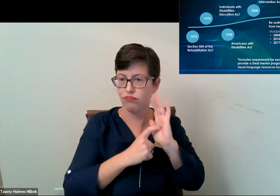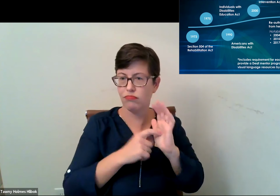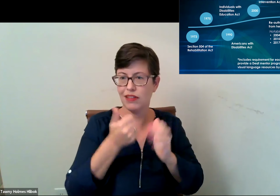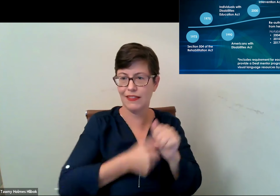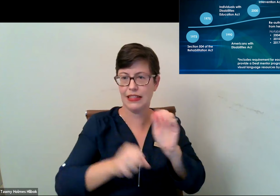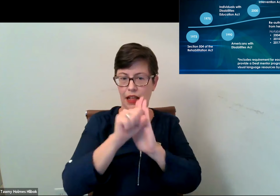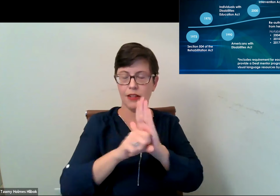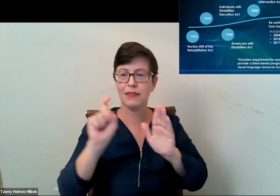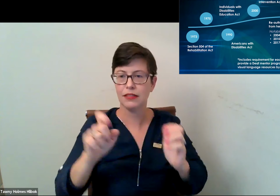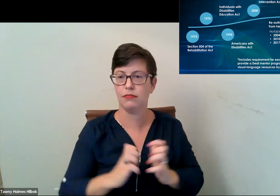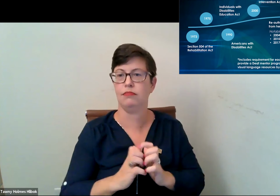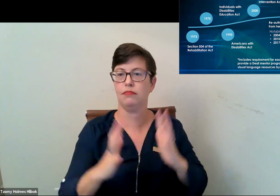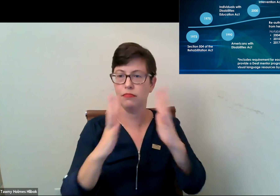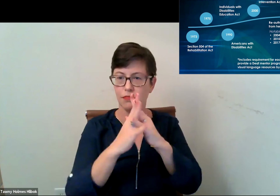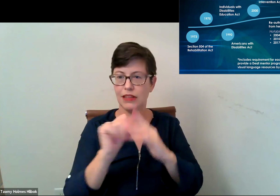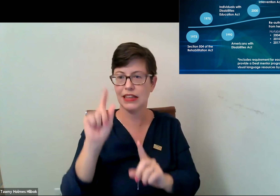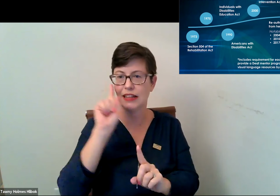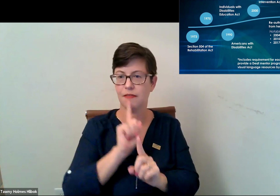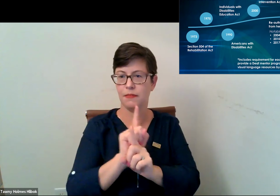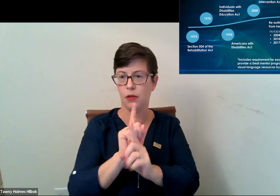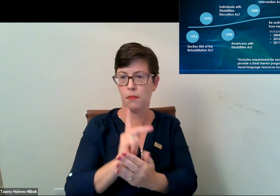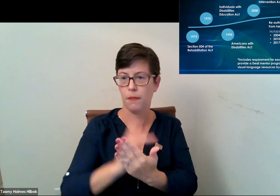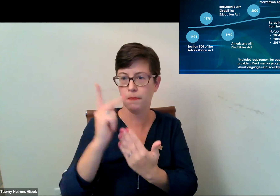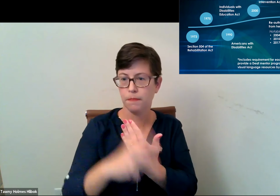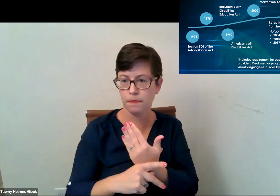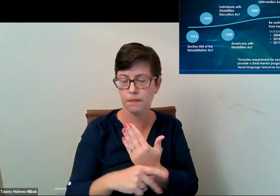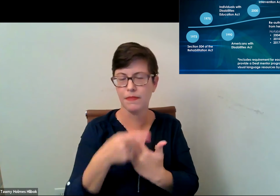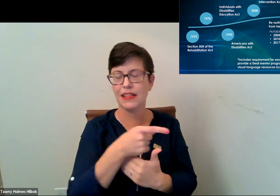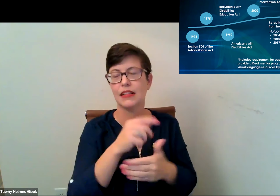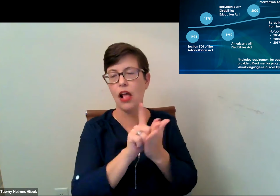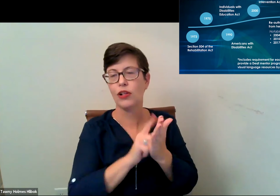But well currently states that every state must create a deaf mentor Program.